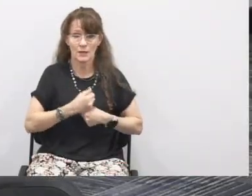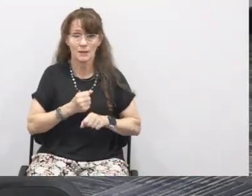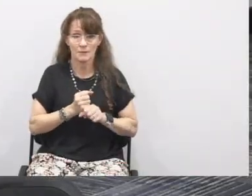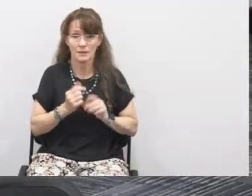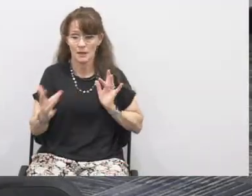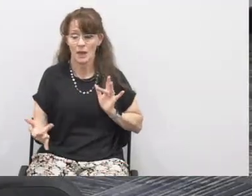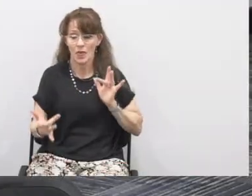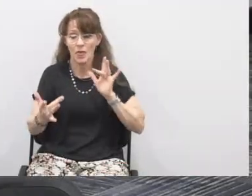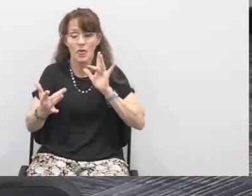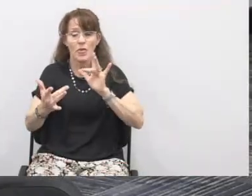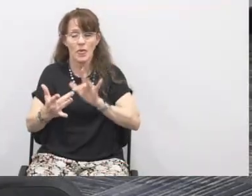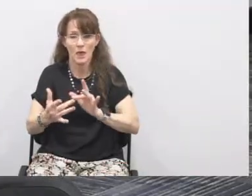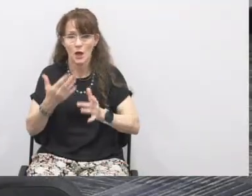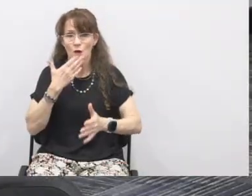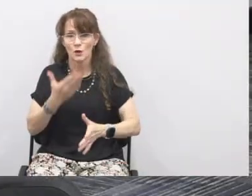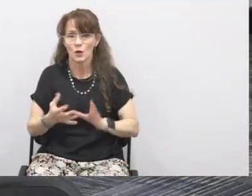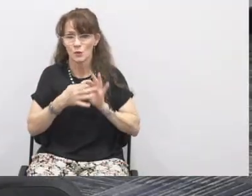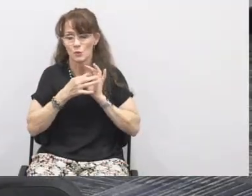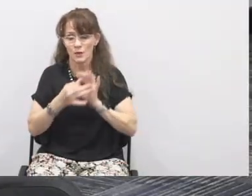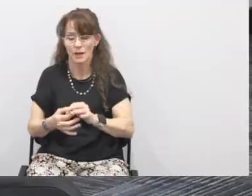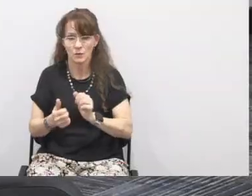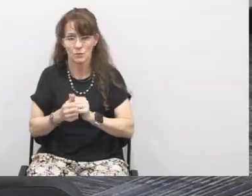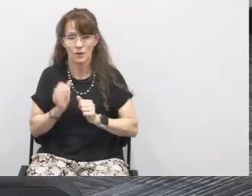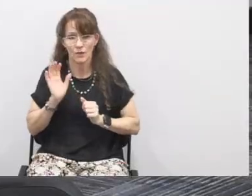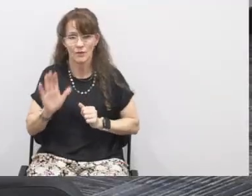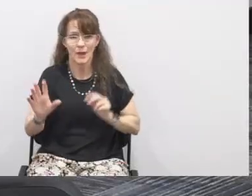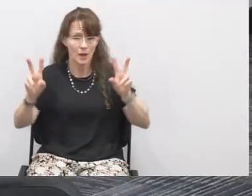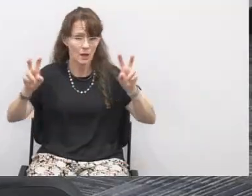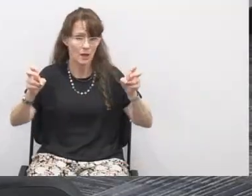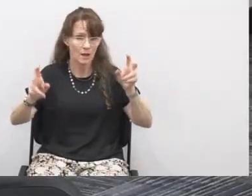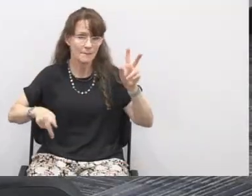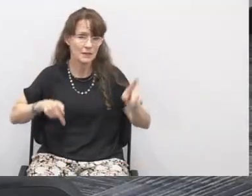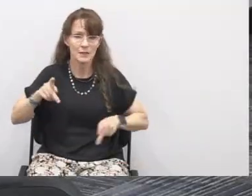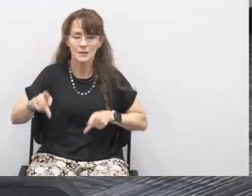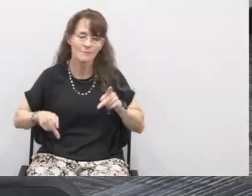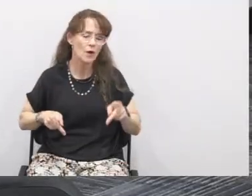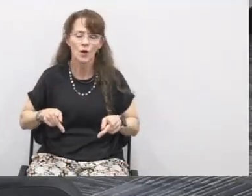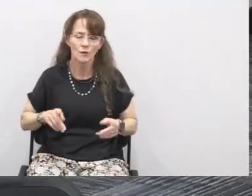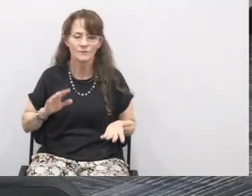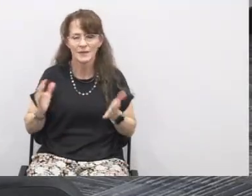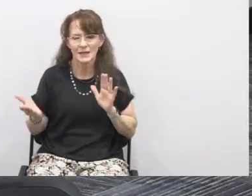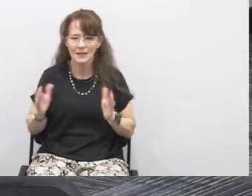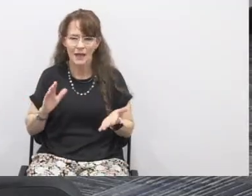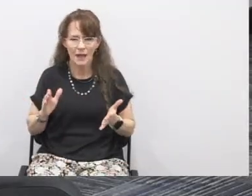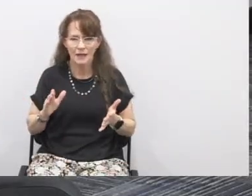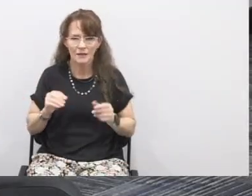and make good relationships with their people. And so it really kind of just was a trickle down effect